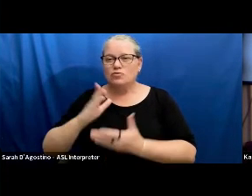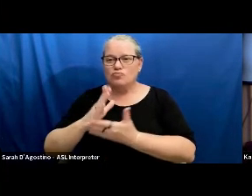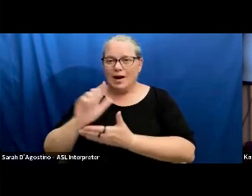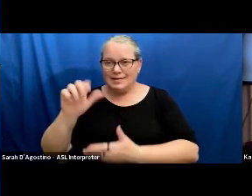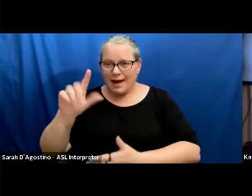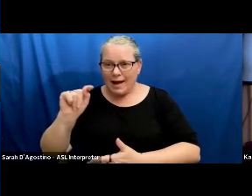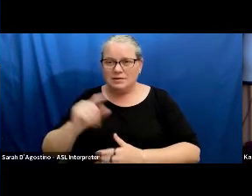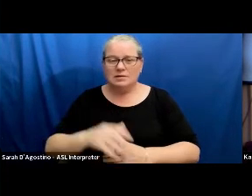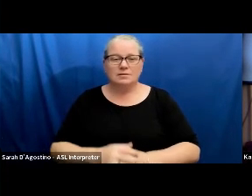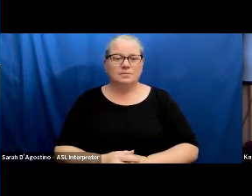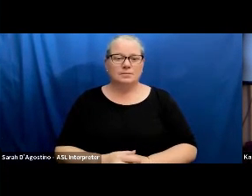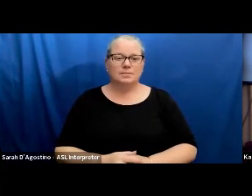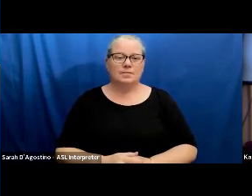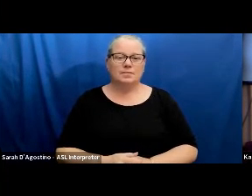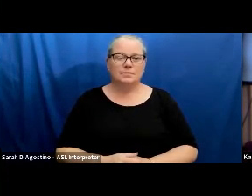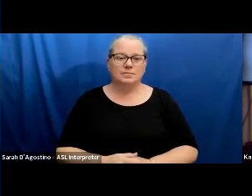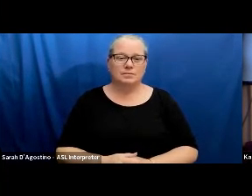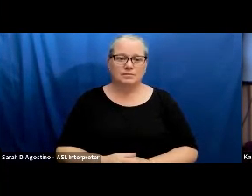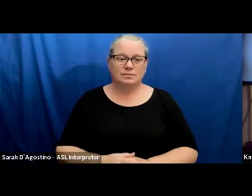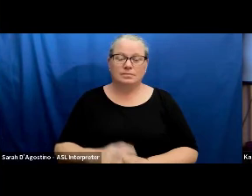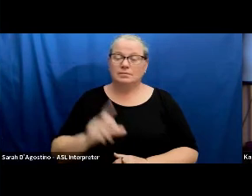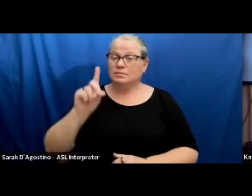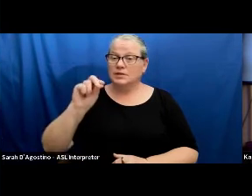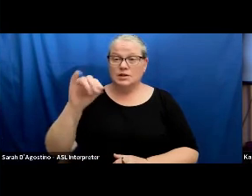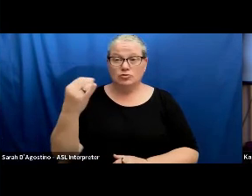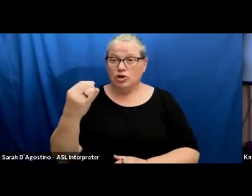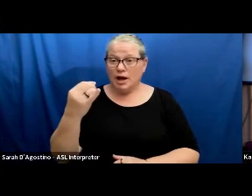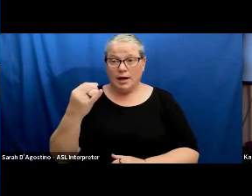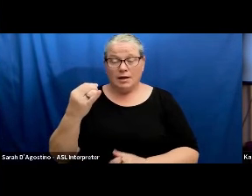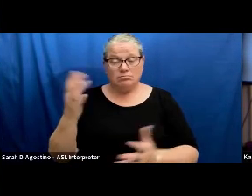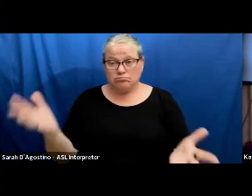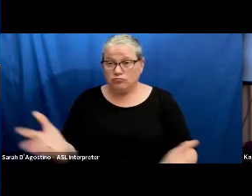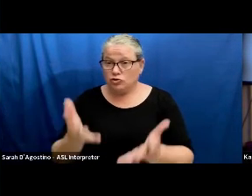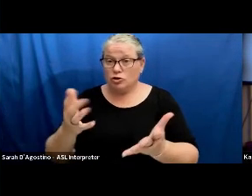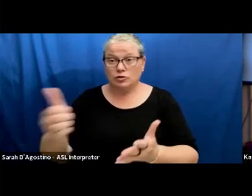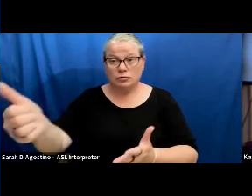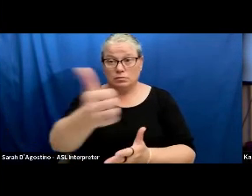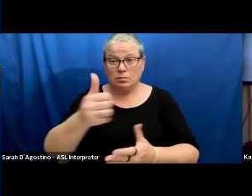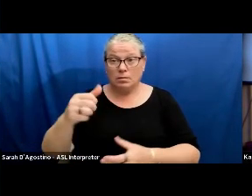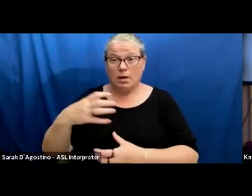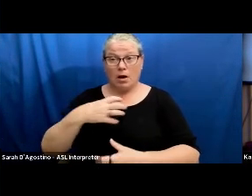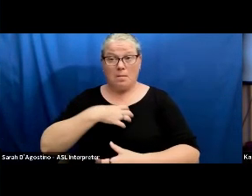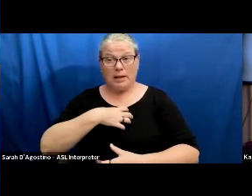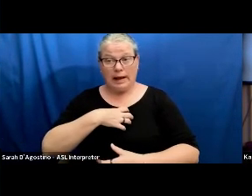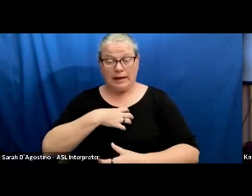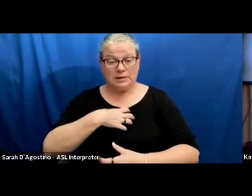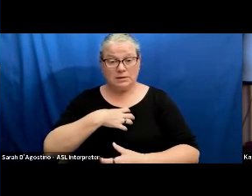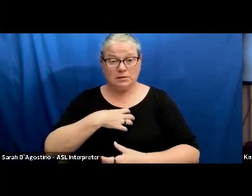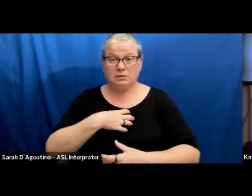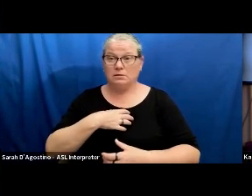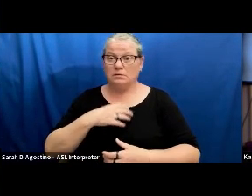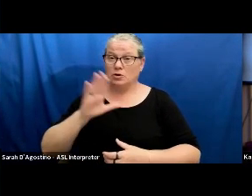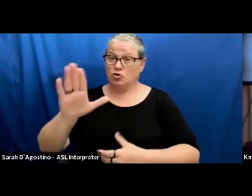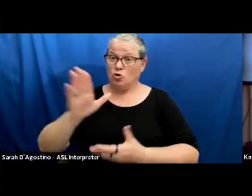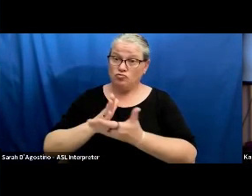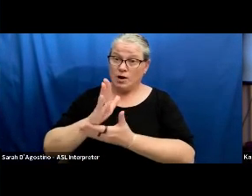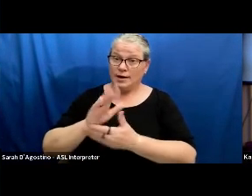encourages anyone with a complaint that their voting rights have been violated to contact them